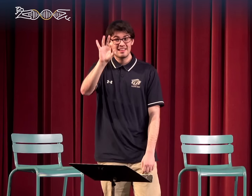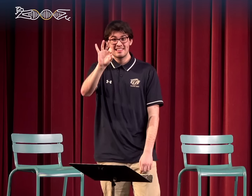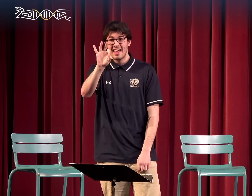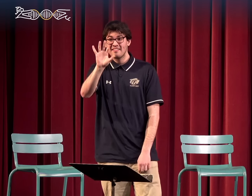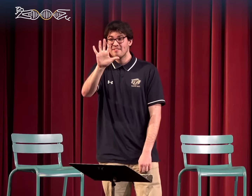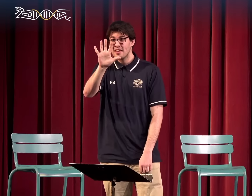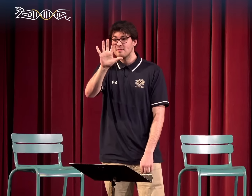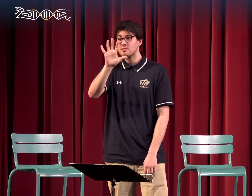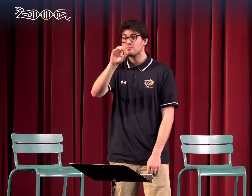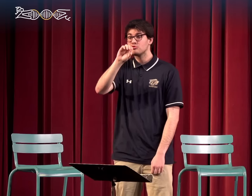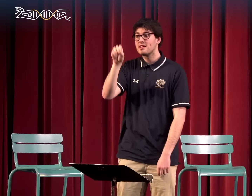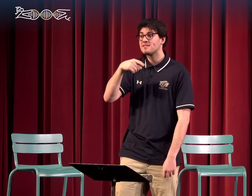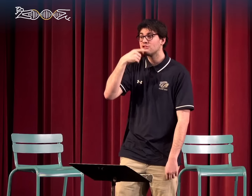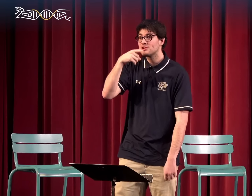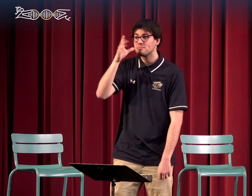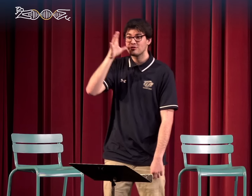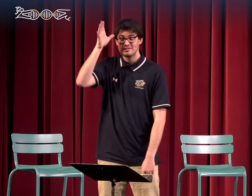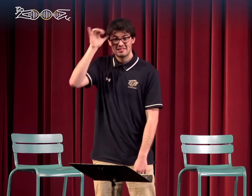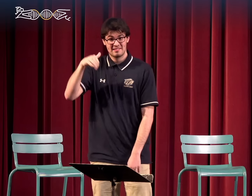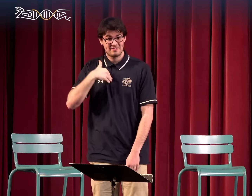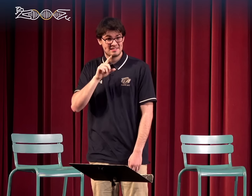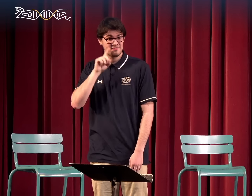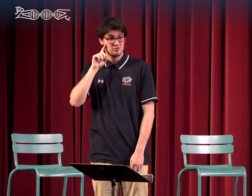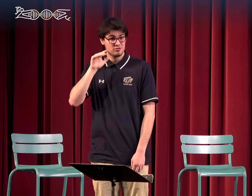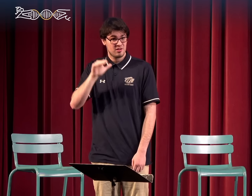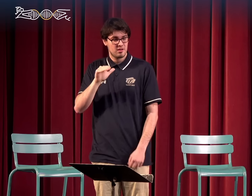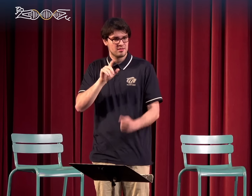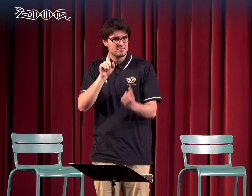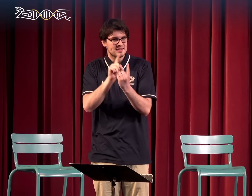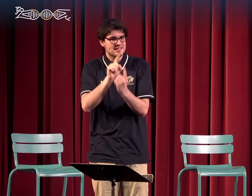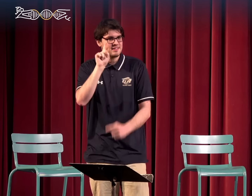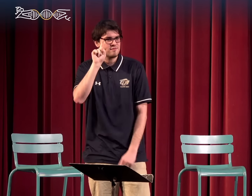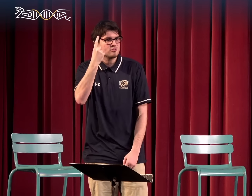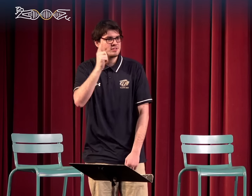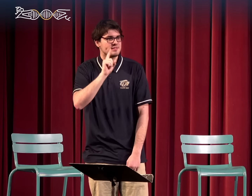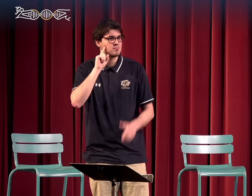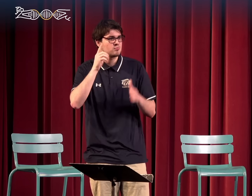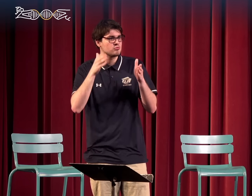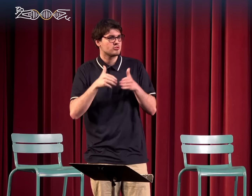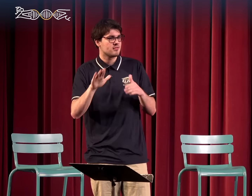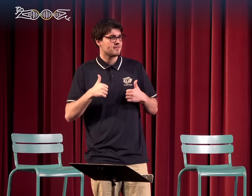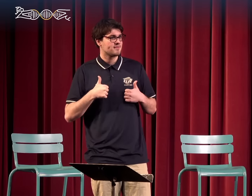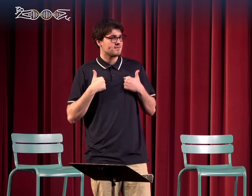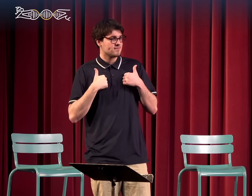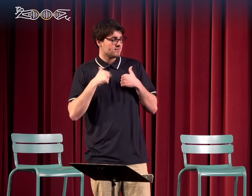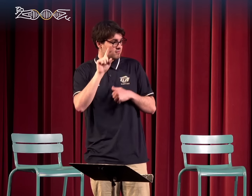hearing parents. 95% of hearing parents that have Deaf children met that Deaf child first,